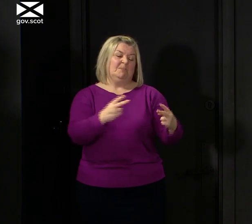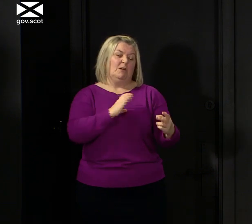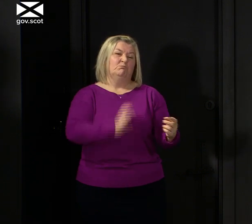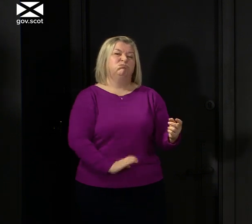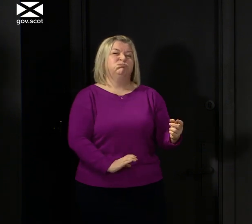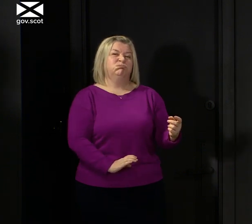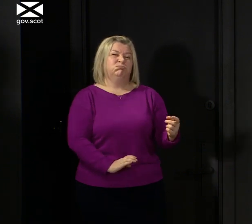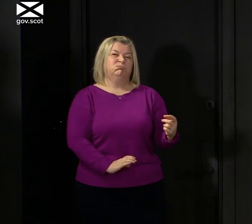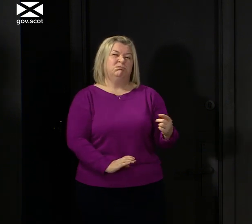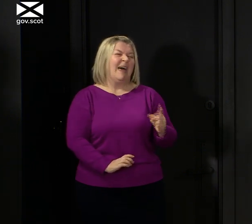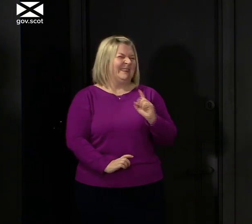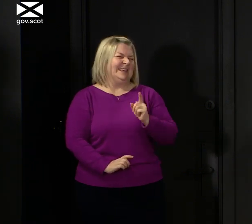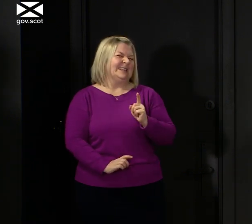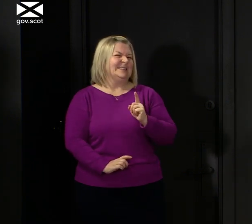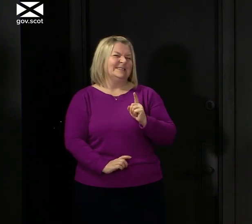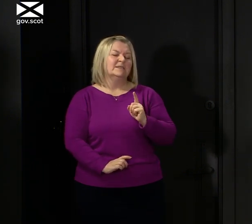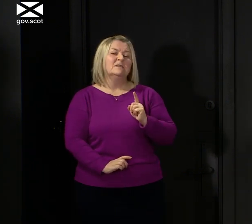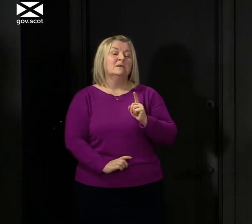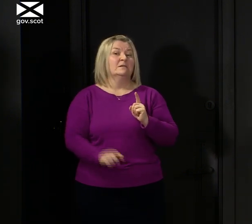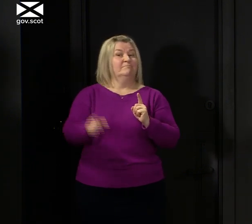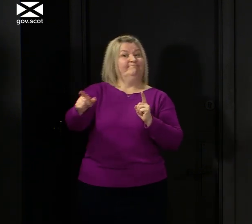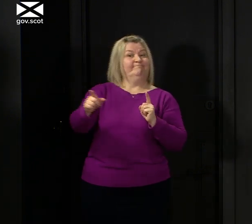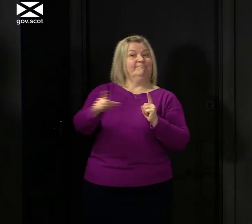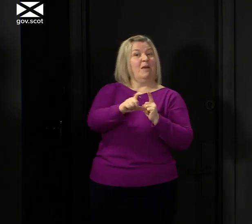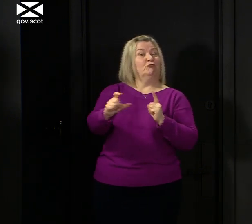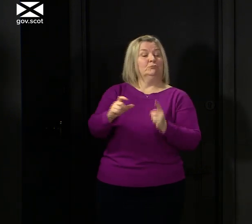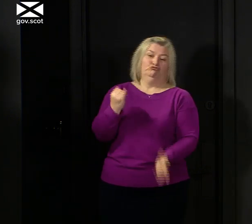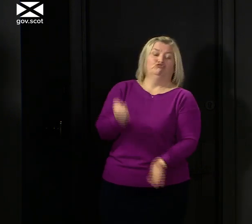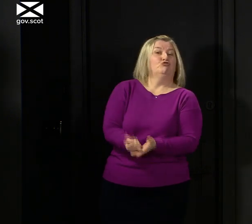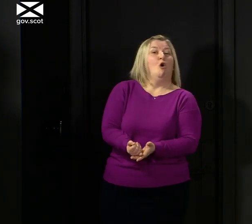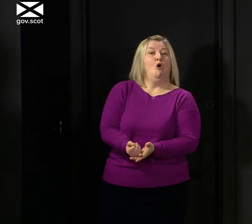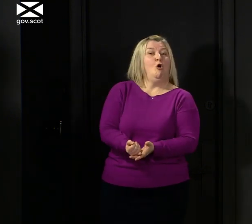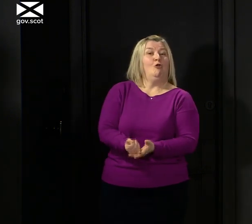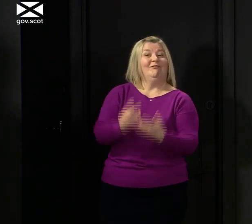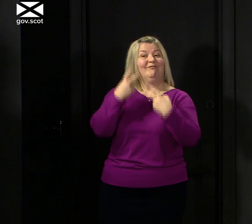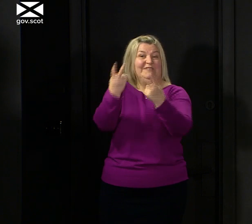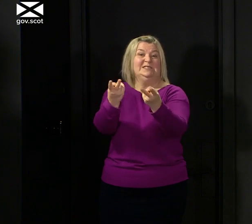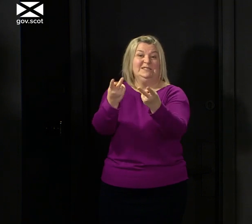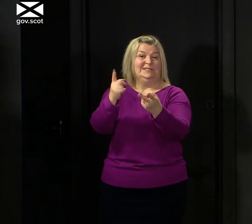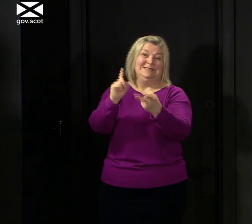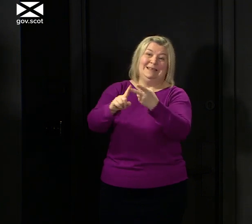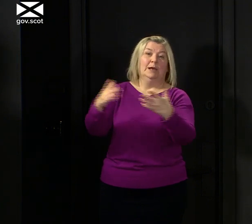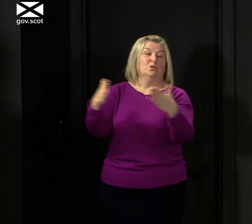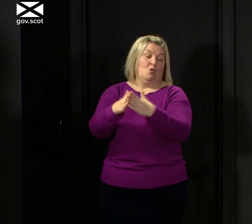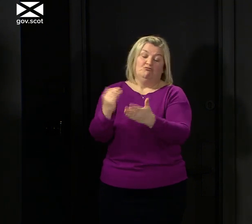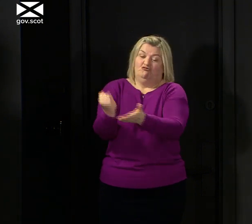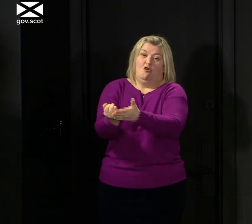The Chief Medical Officer was wrong to visit her house, and my statements and my continued